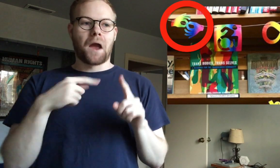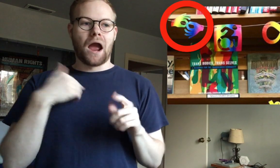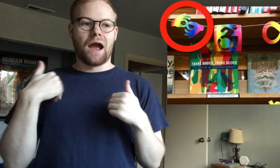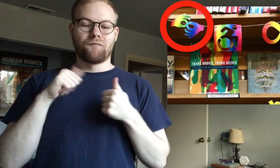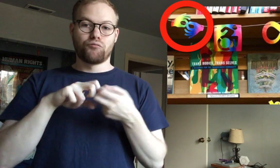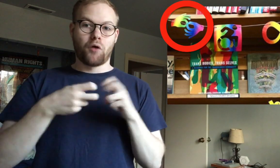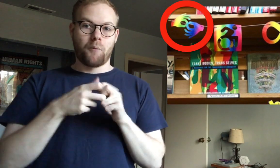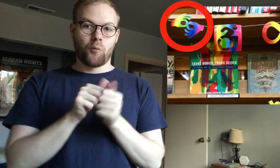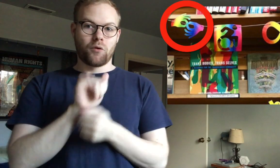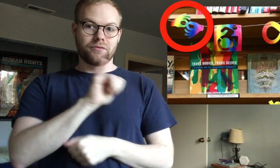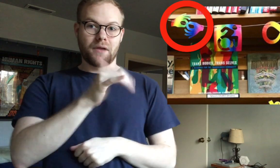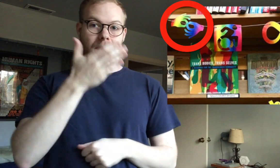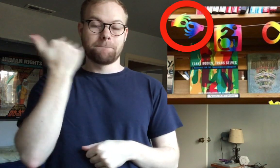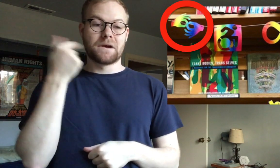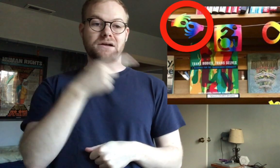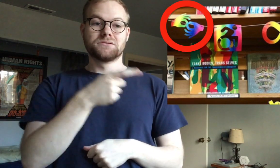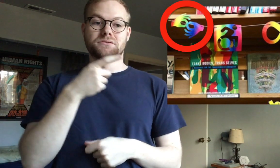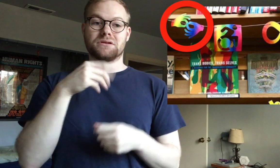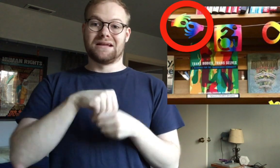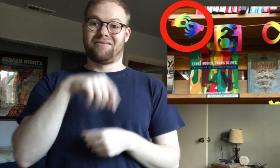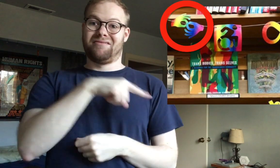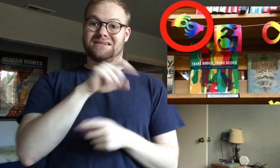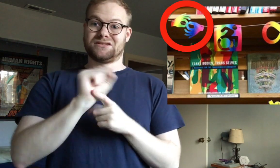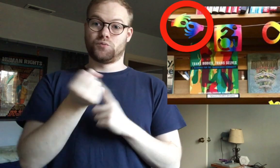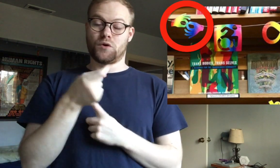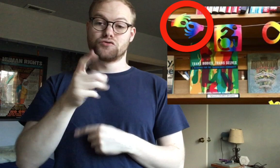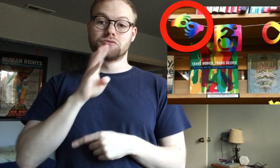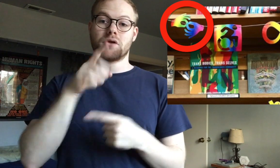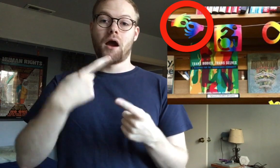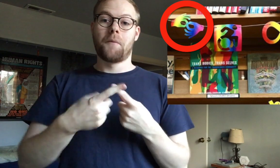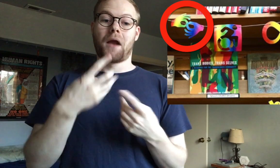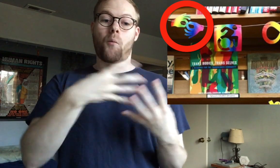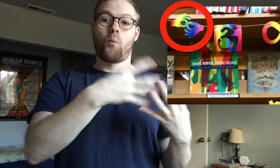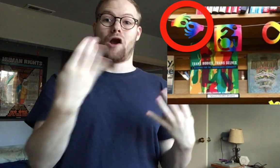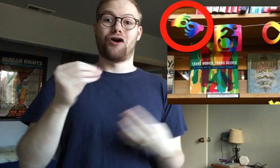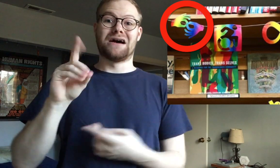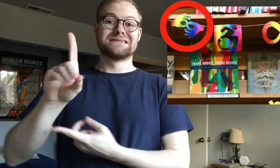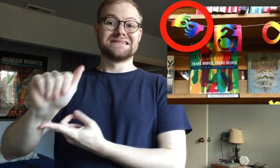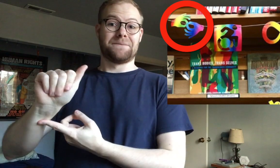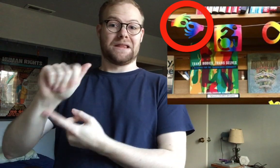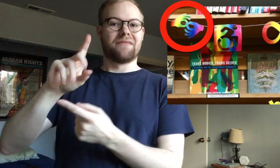But I have a problem with that, because in this situation, you’re talking about queerness and disability.